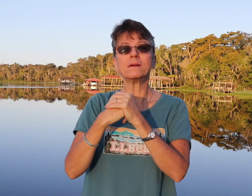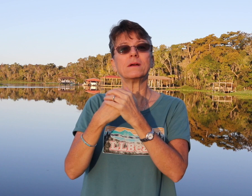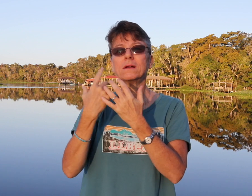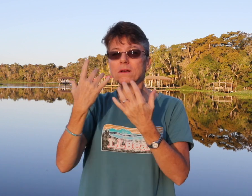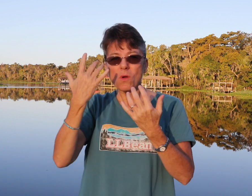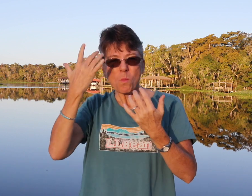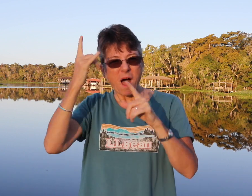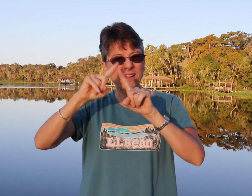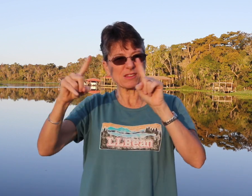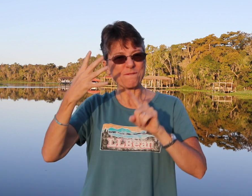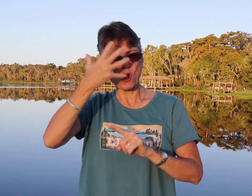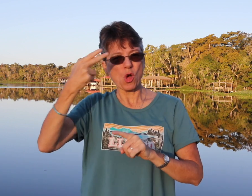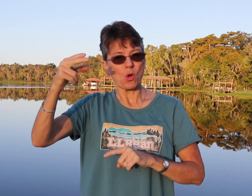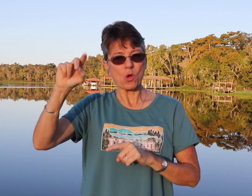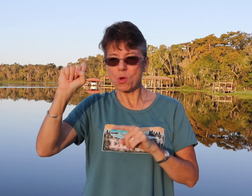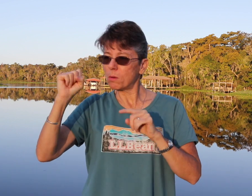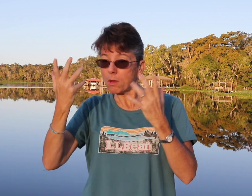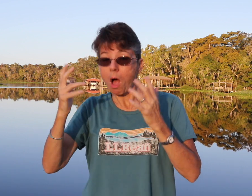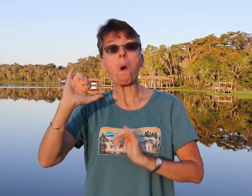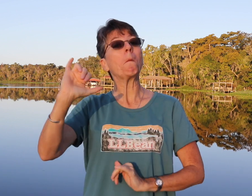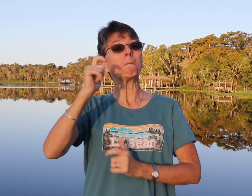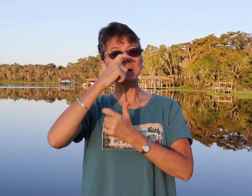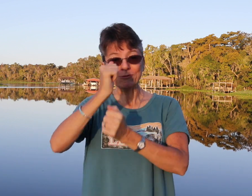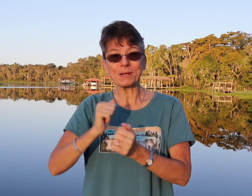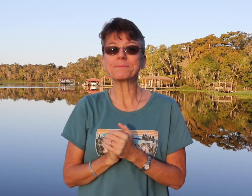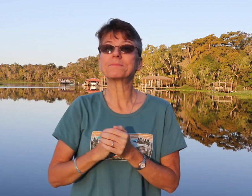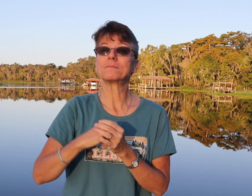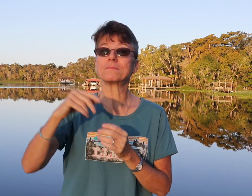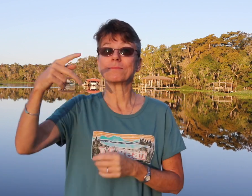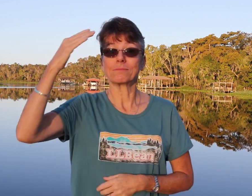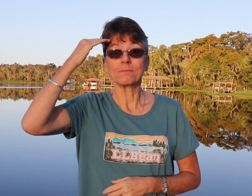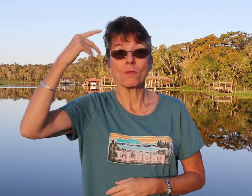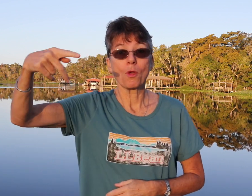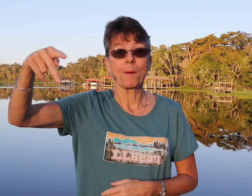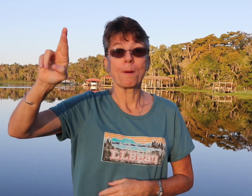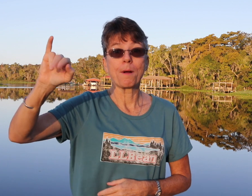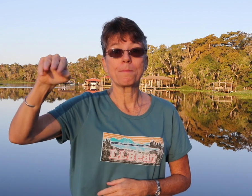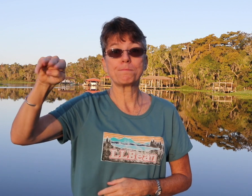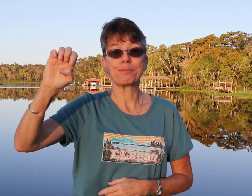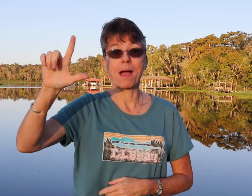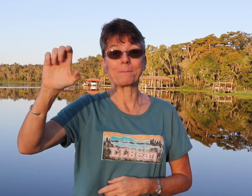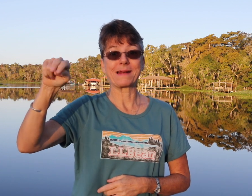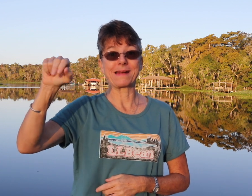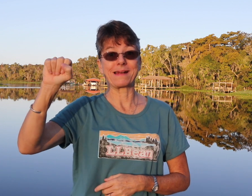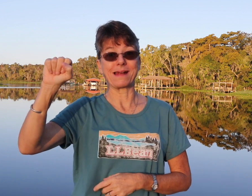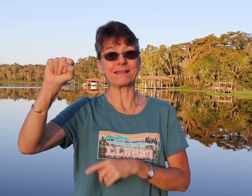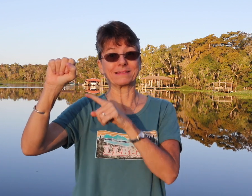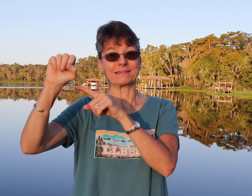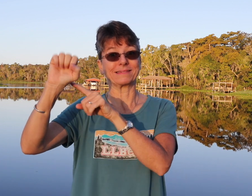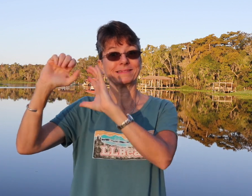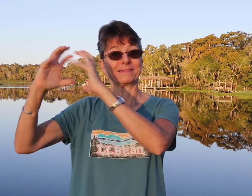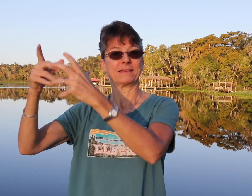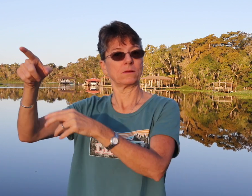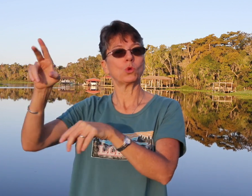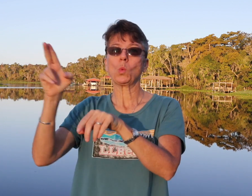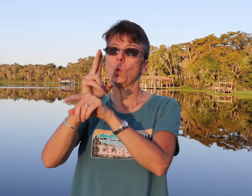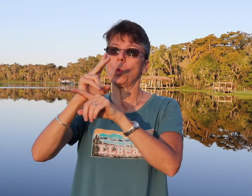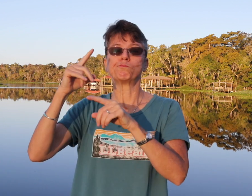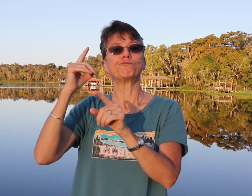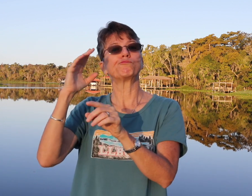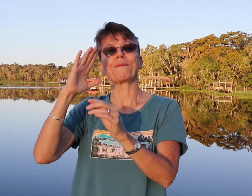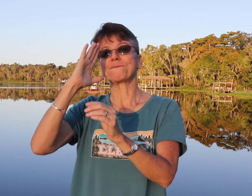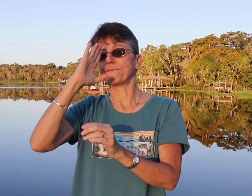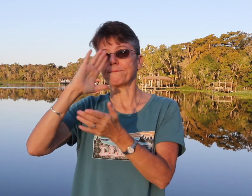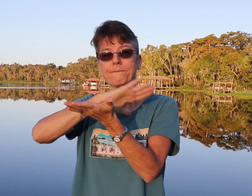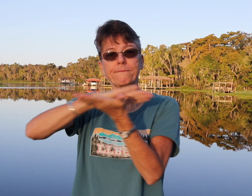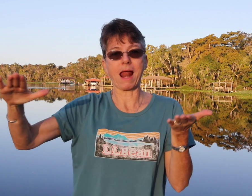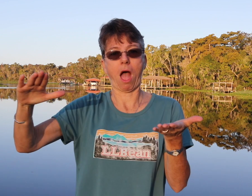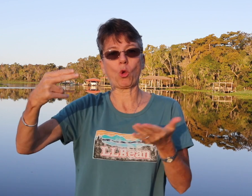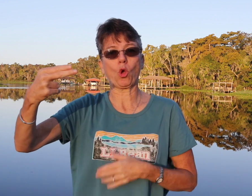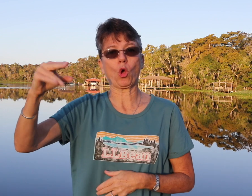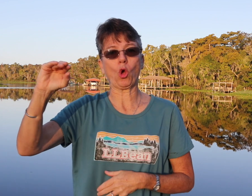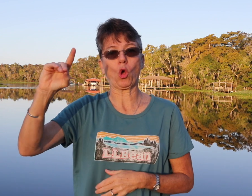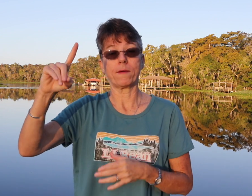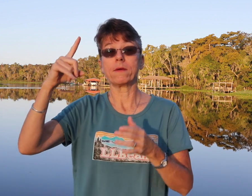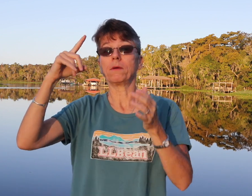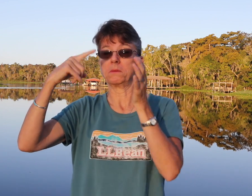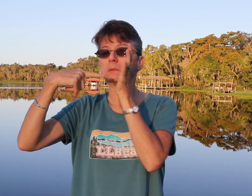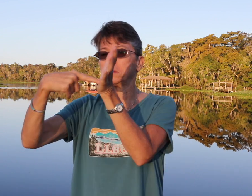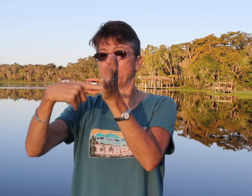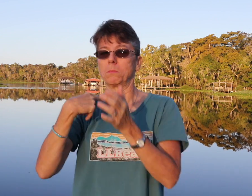WHY DO HOODS LOOK DIFFERENTLY. IT IS BECAUSE PRIME LENSES USUALLY USE FLAT HOODS (TUBE HOODS, ACTUALLY).